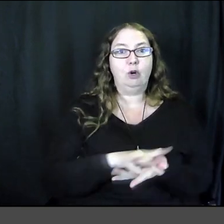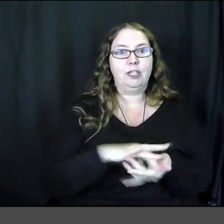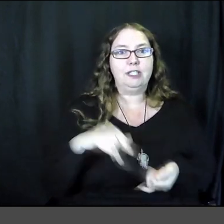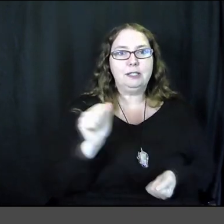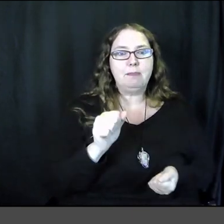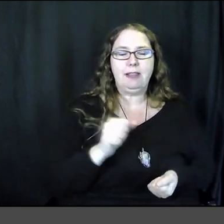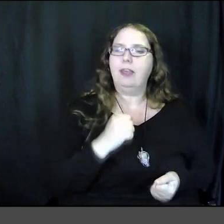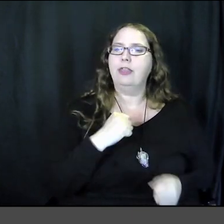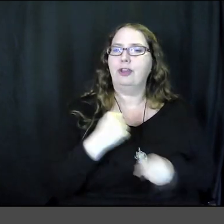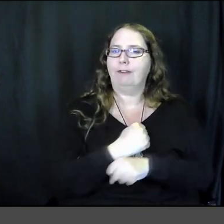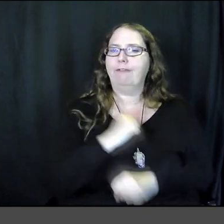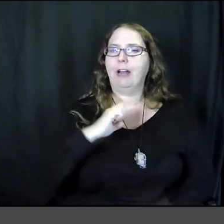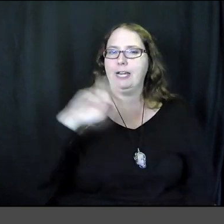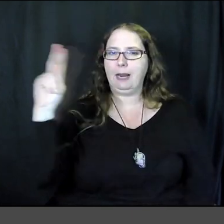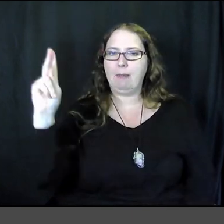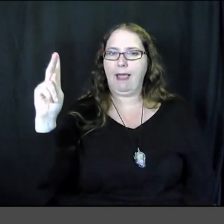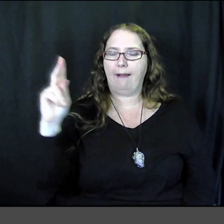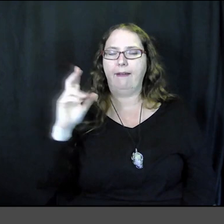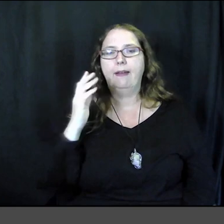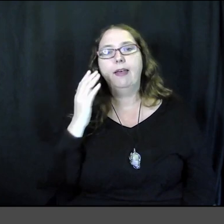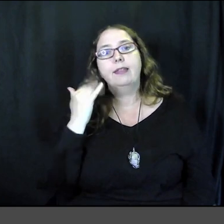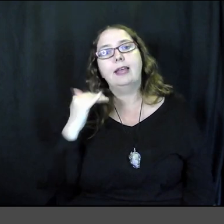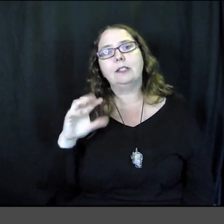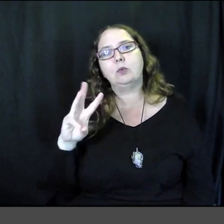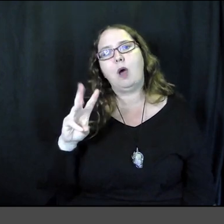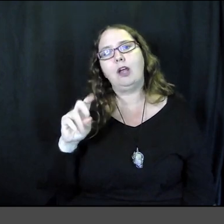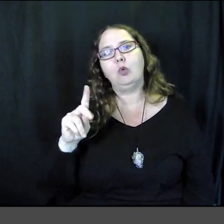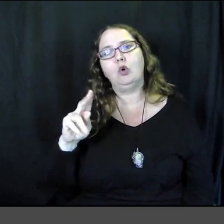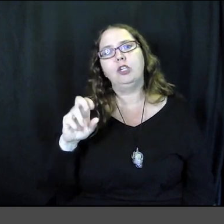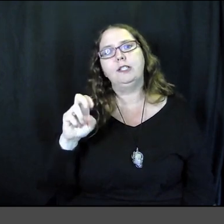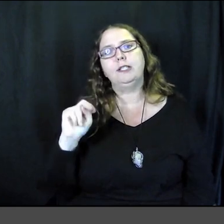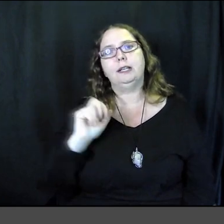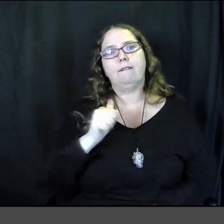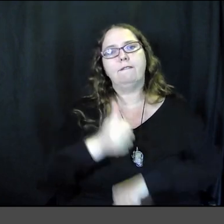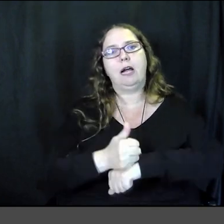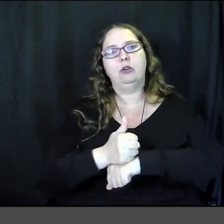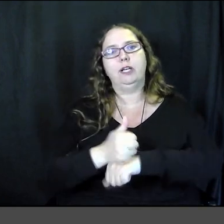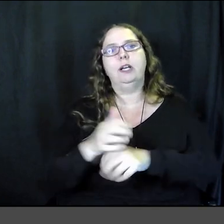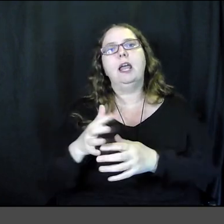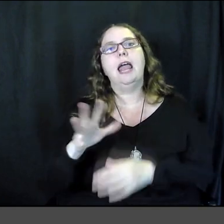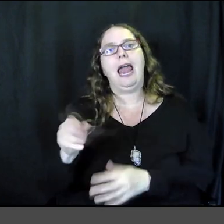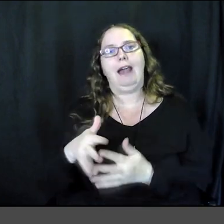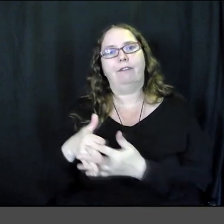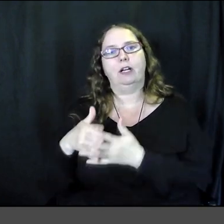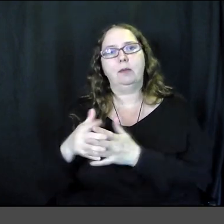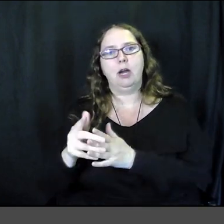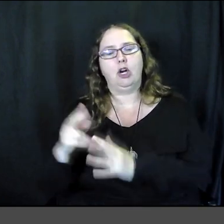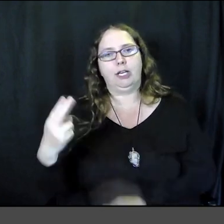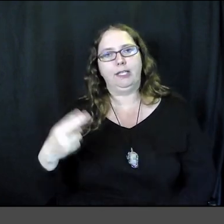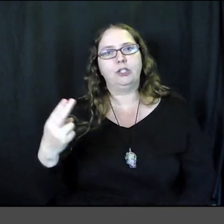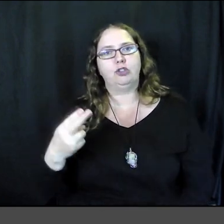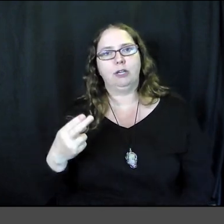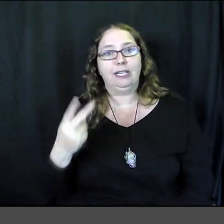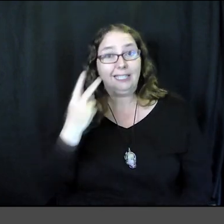WOODSON TO FOUND AFRICAN-AMERICAN HISTORY BECAUSE HE SAW IN THE NADIR, WHEN YOU'RE HAVING THE RISE OF JIM CROW